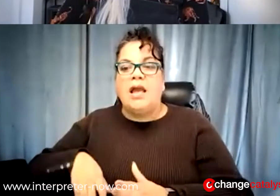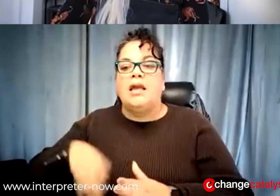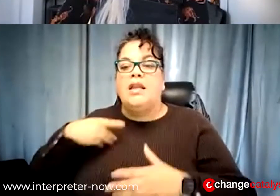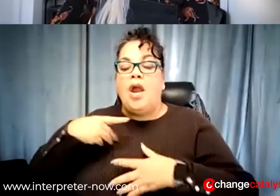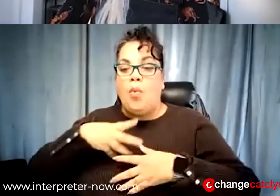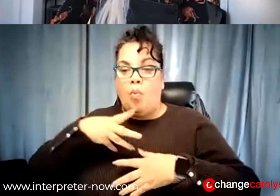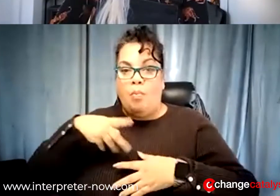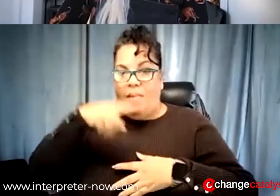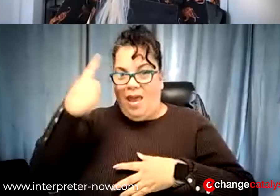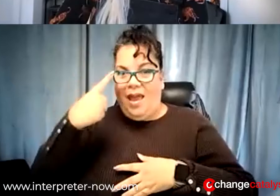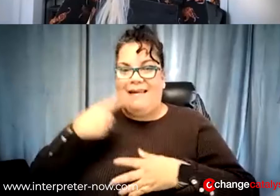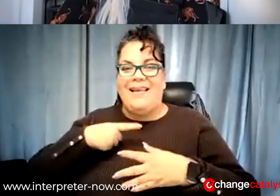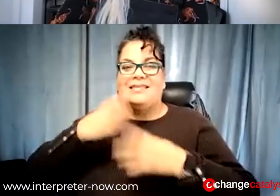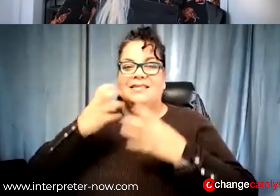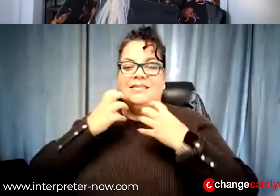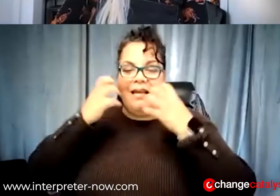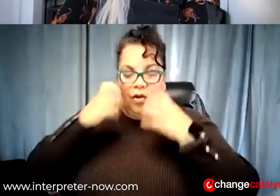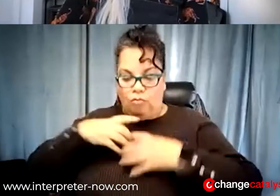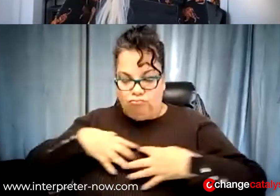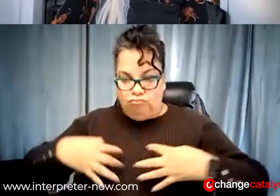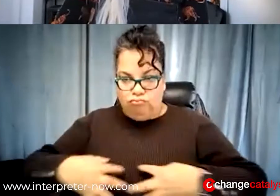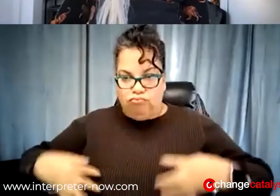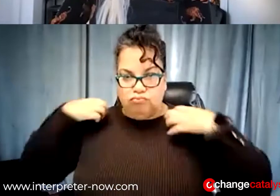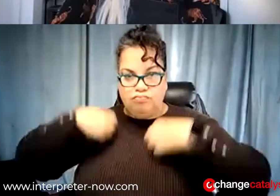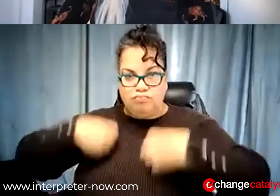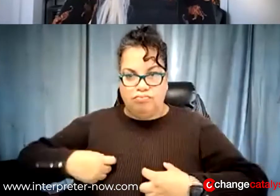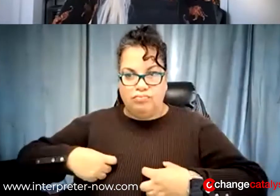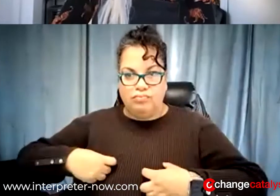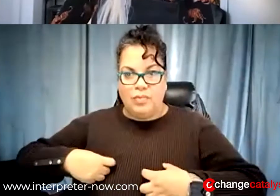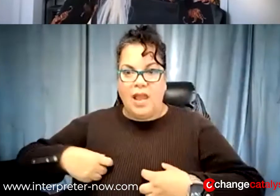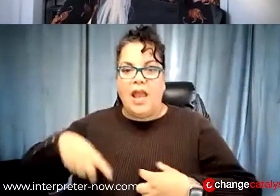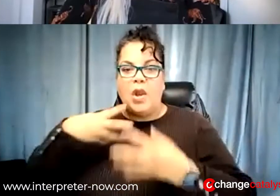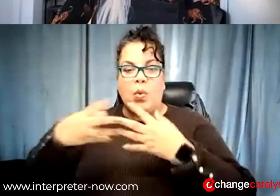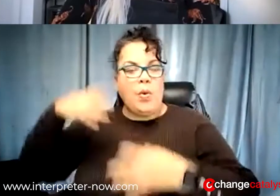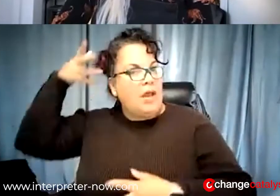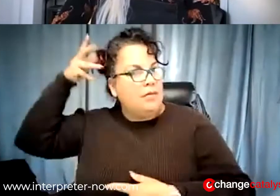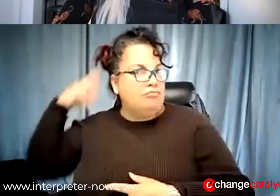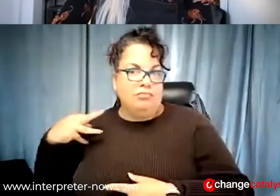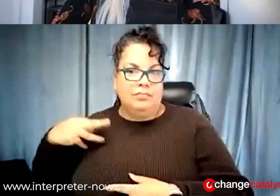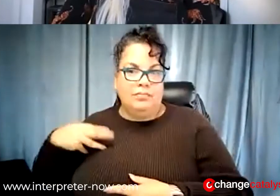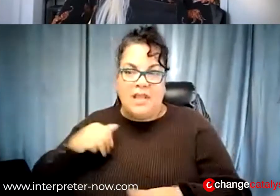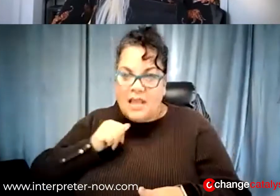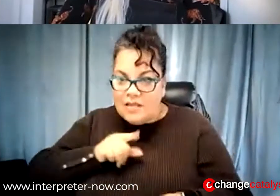shirt and black overall. Awesome. It really has prints of tigers on it, not just tiger print.